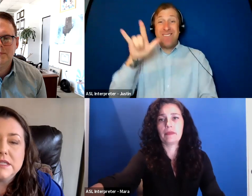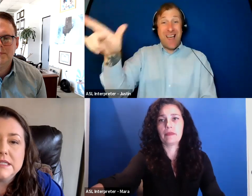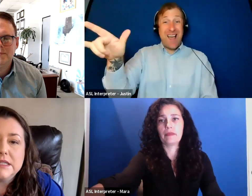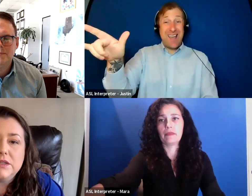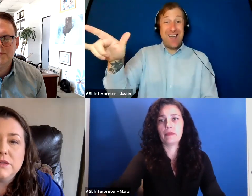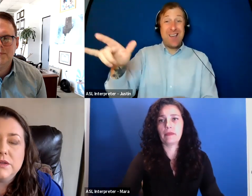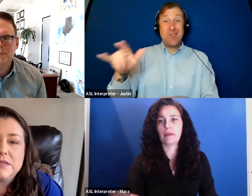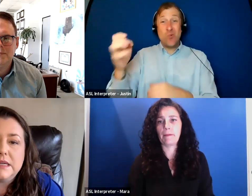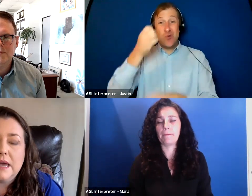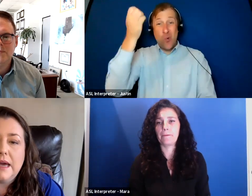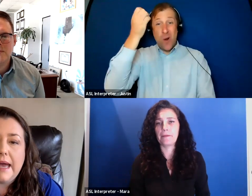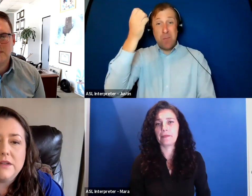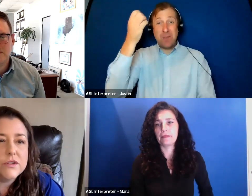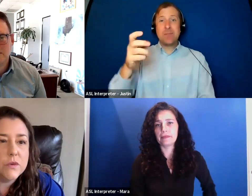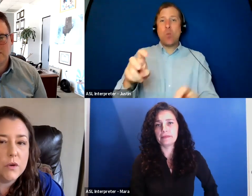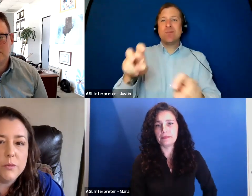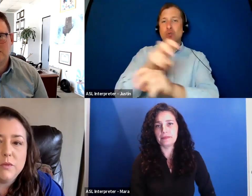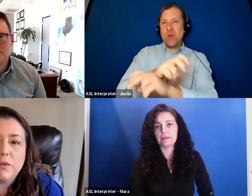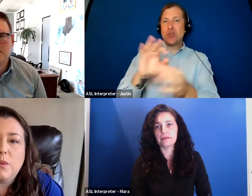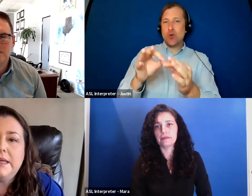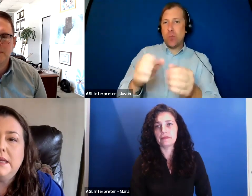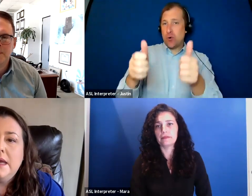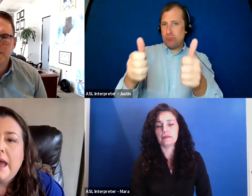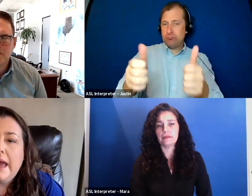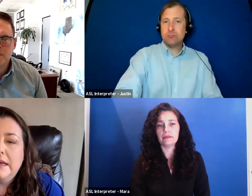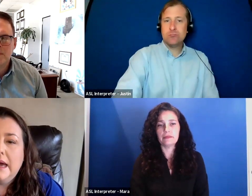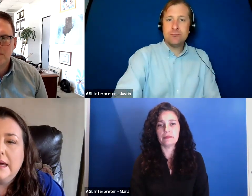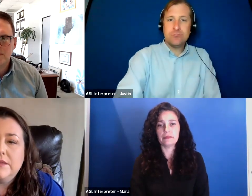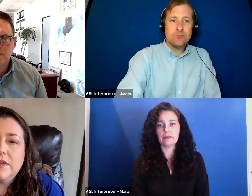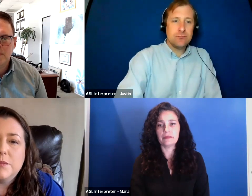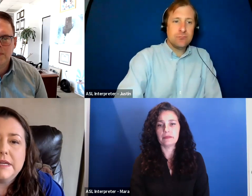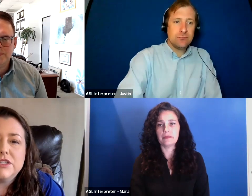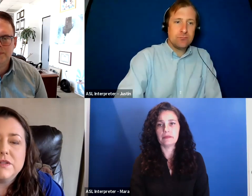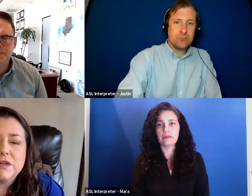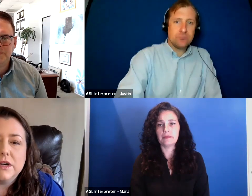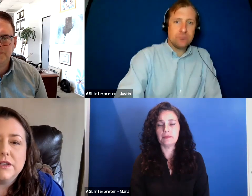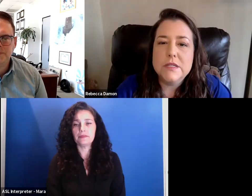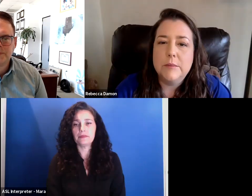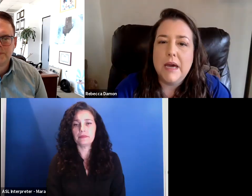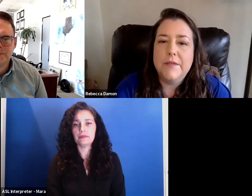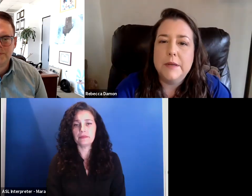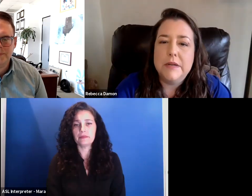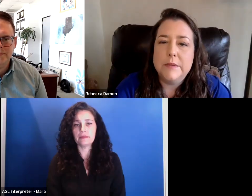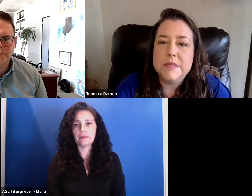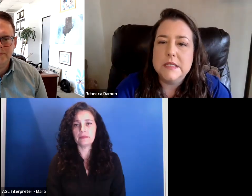to continue using actors through Global Rule One and even though the productions are using modified minimums